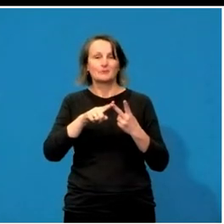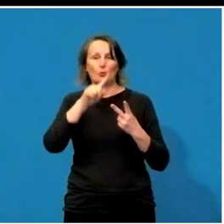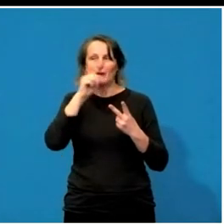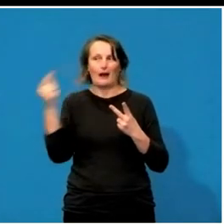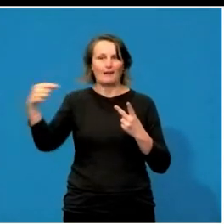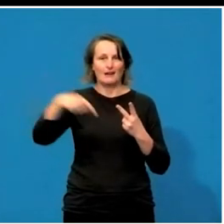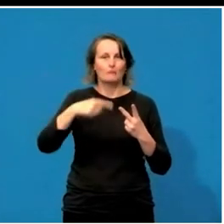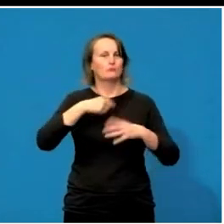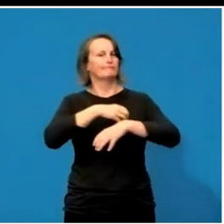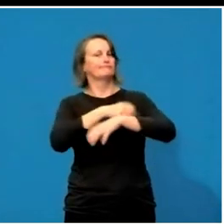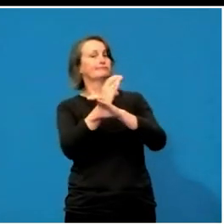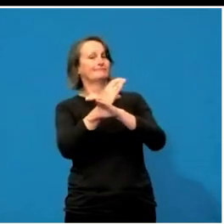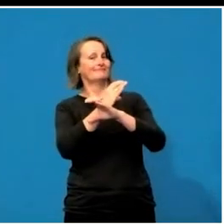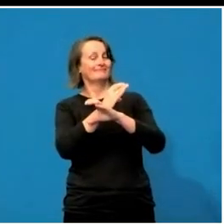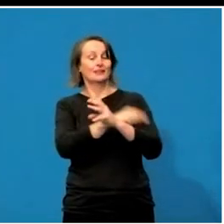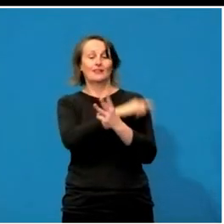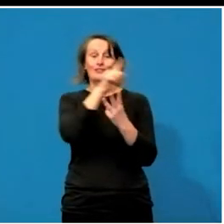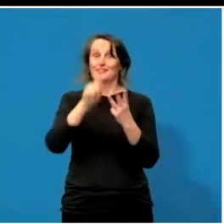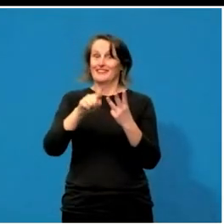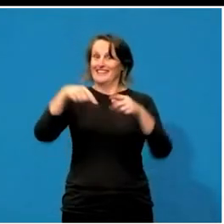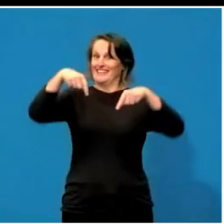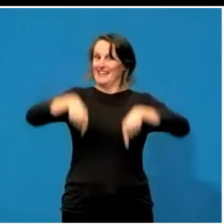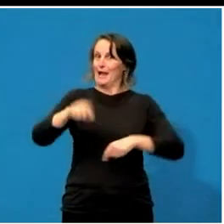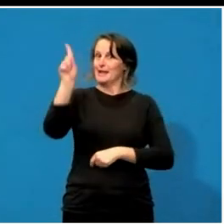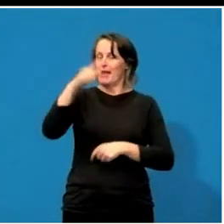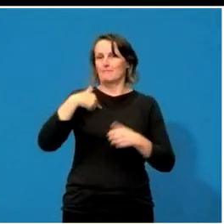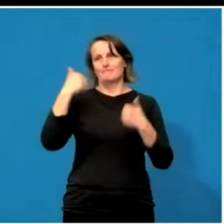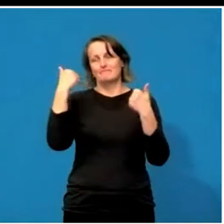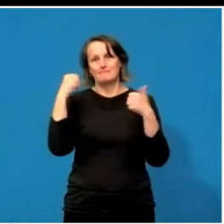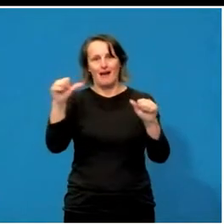It's therefore a great relief that we have finally been able to conduct a hearing at